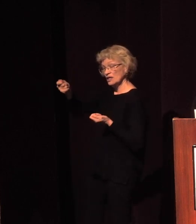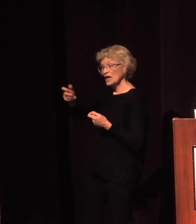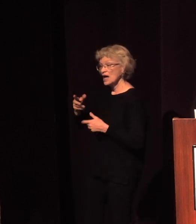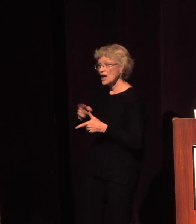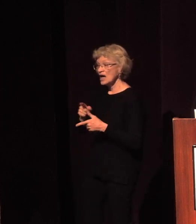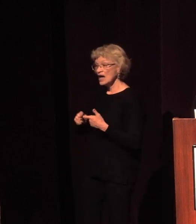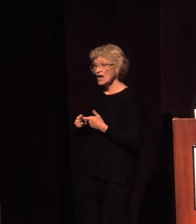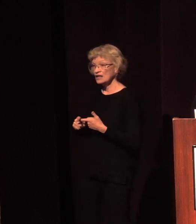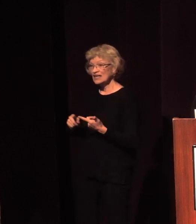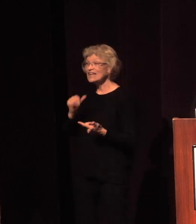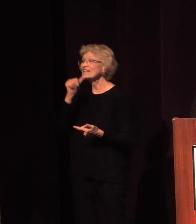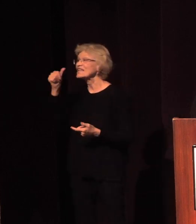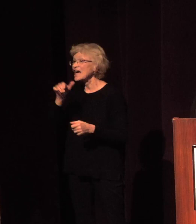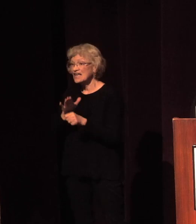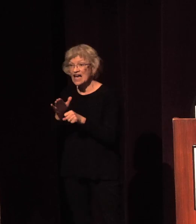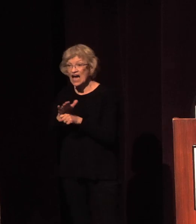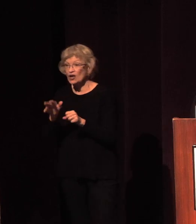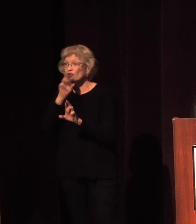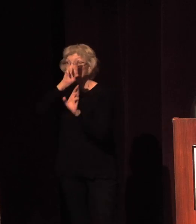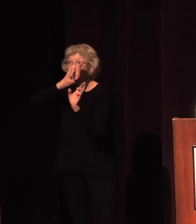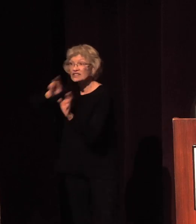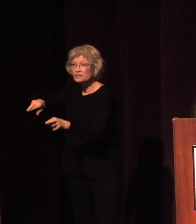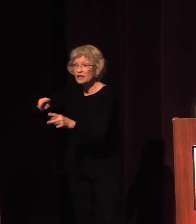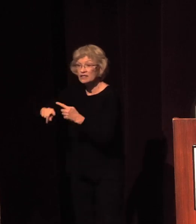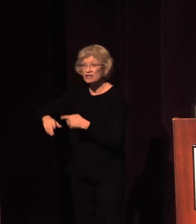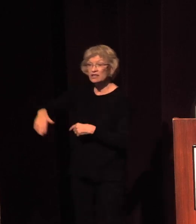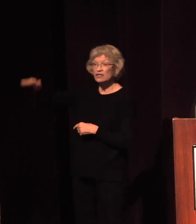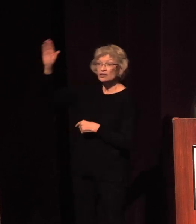frustration with past ministry decisions that upended faculty led initiatives and